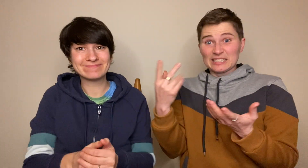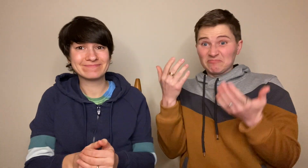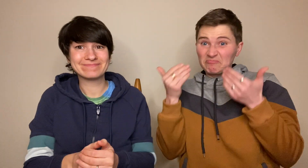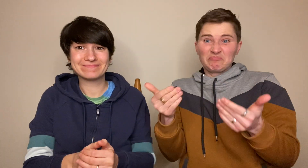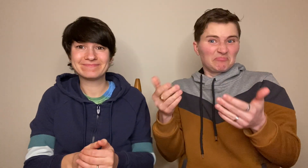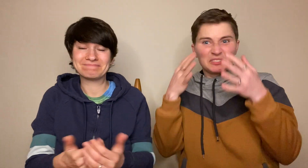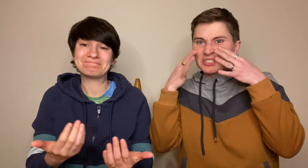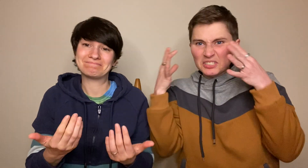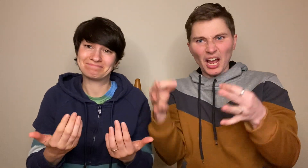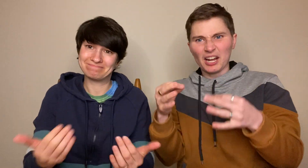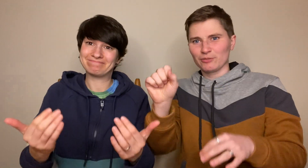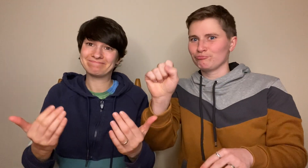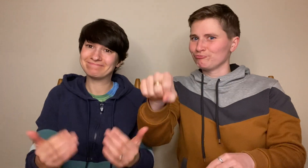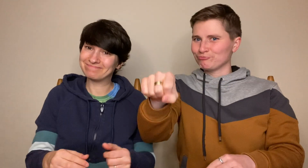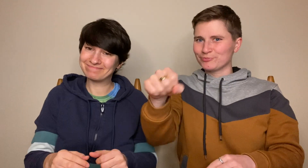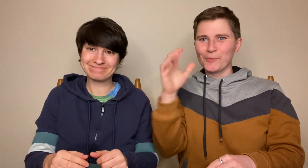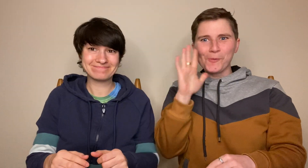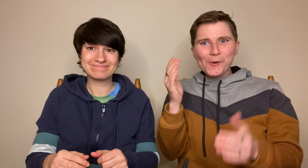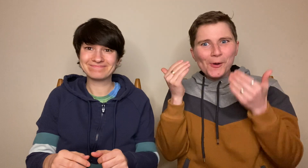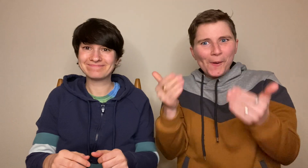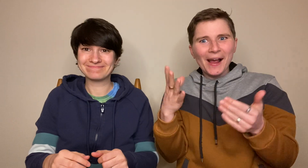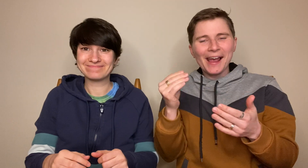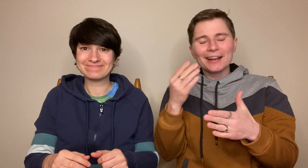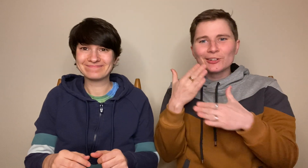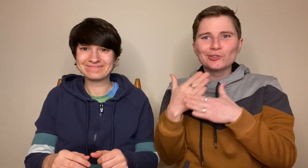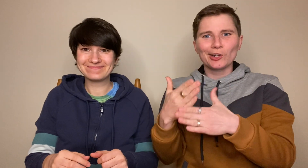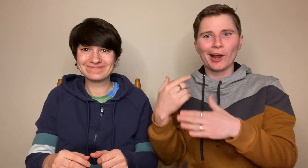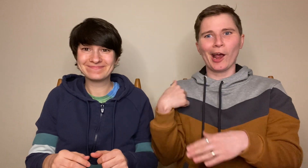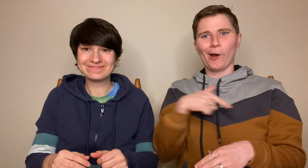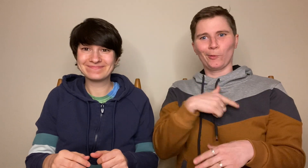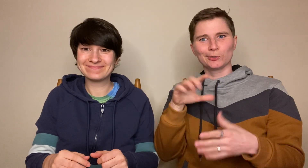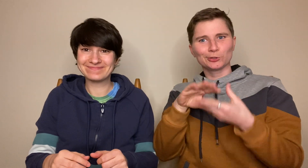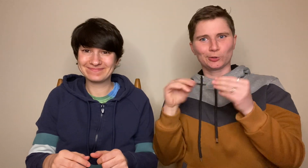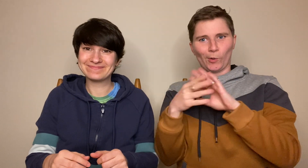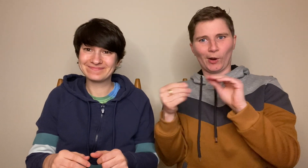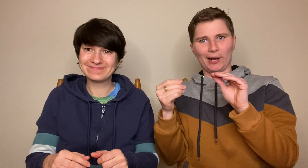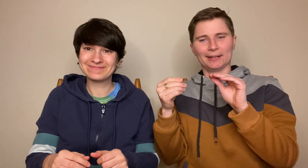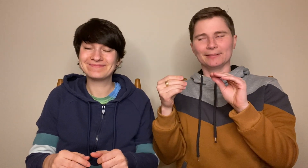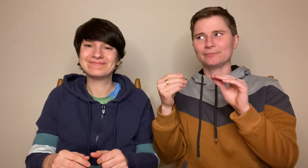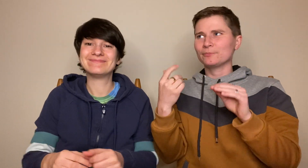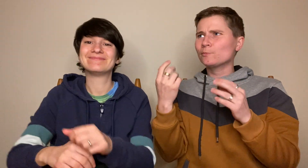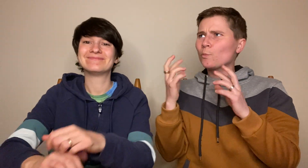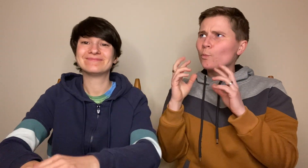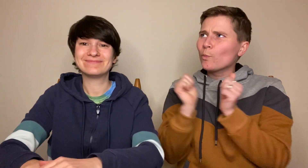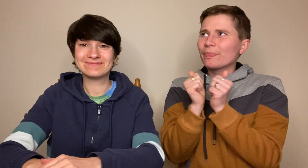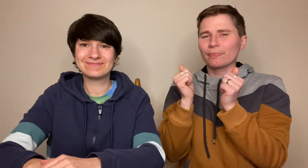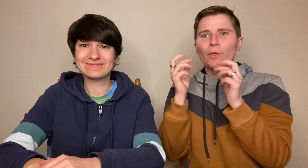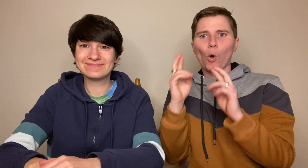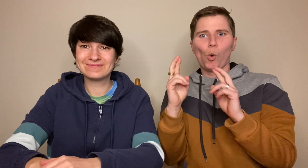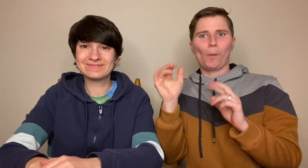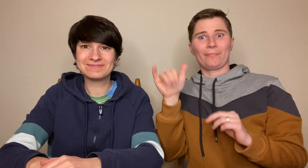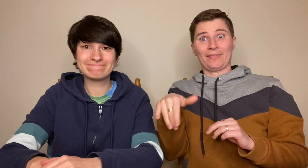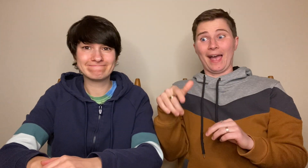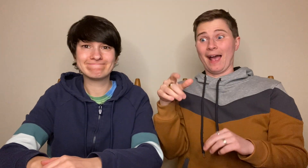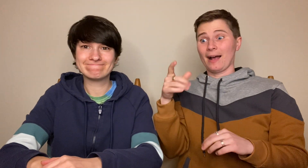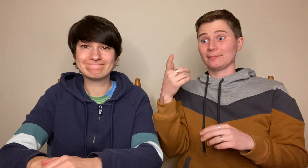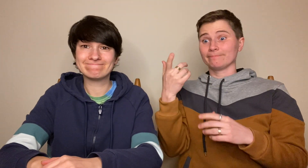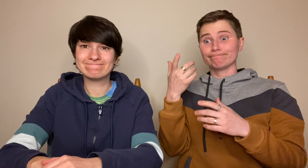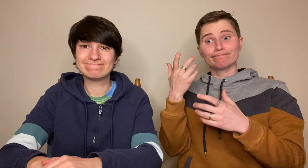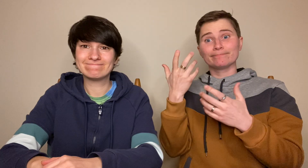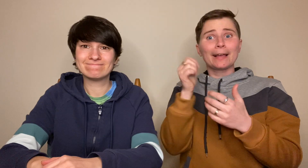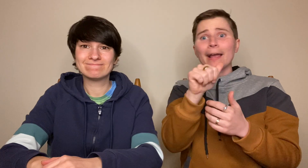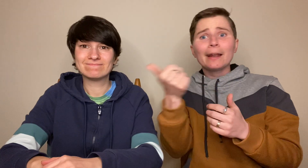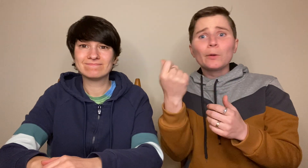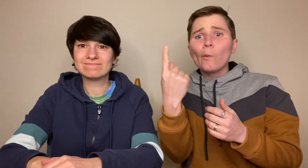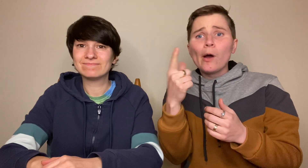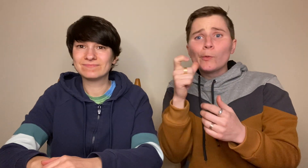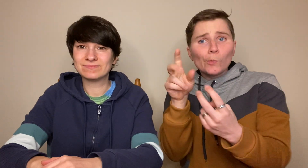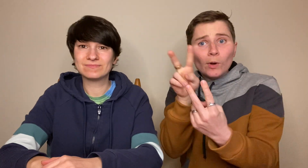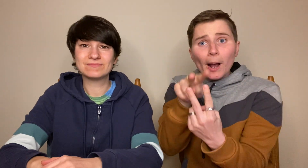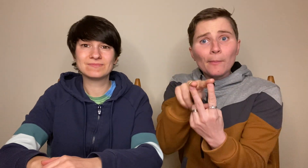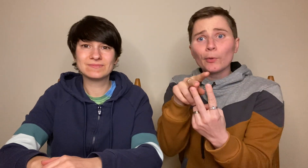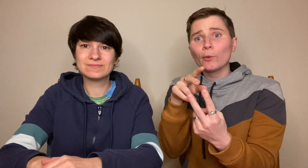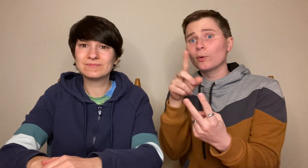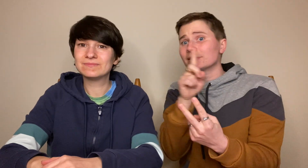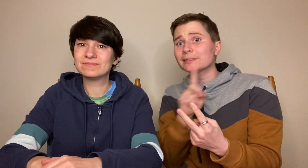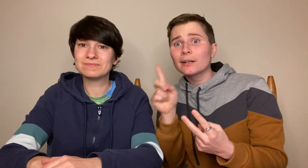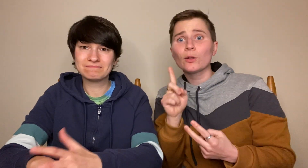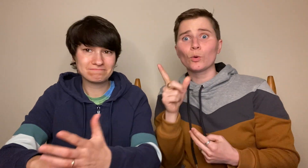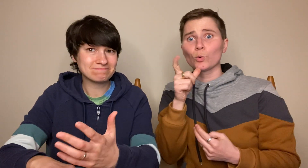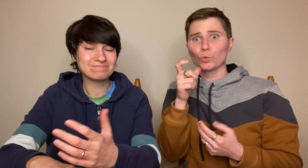So it had been decided! We committed ourselves to sharing our story with hopes that other couples (or single people)